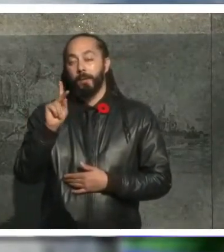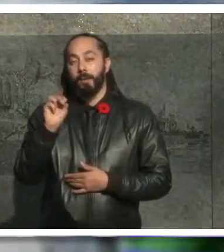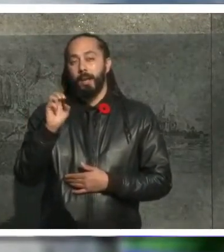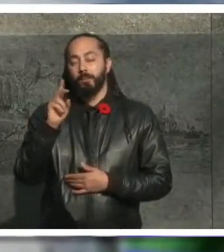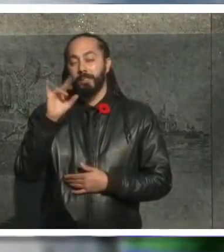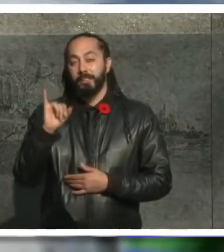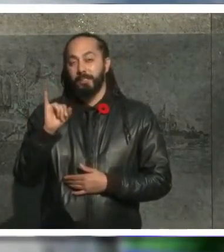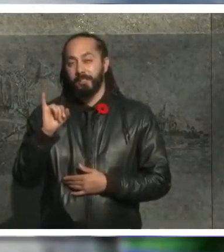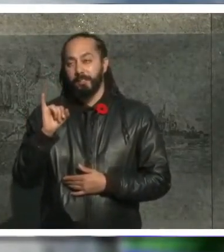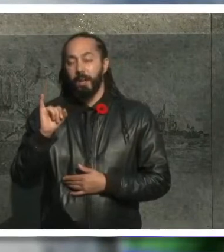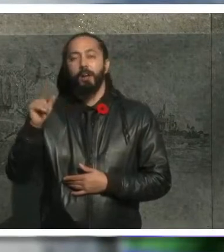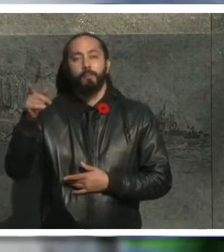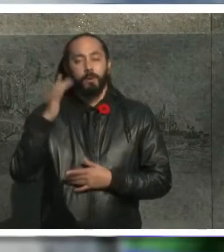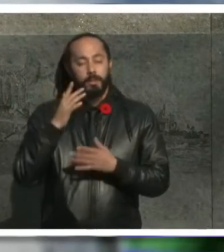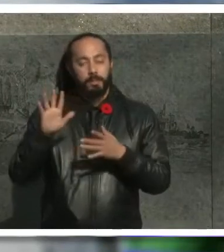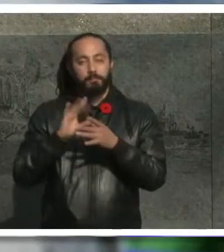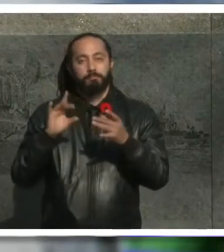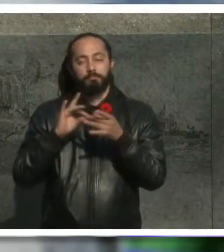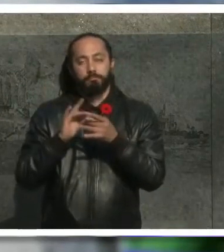to deliver his remarks.